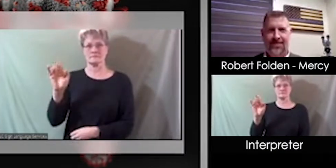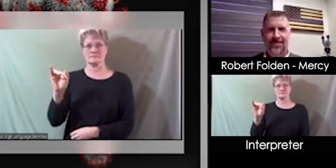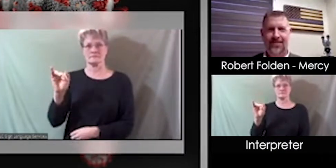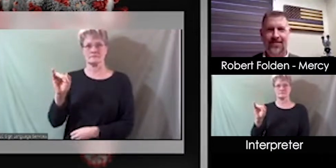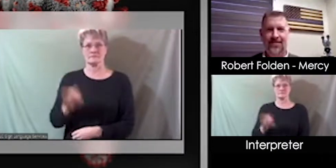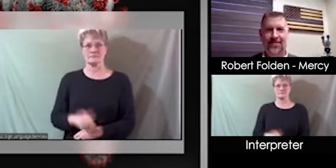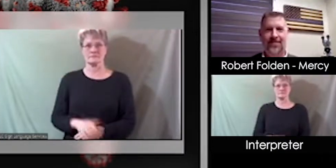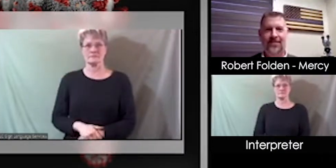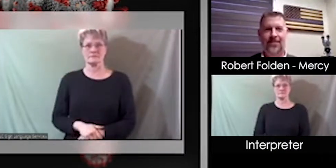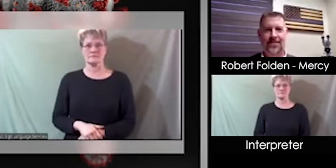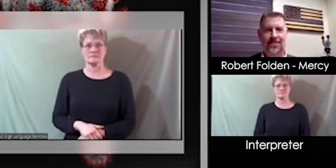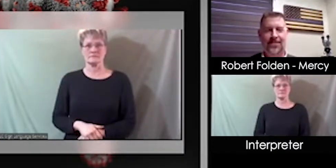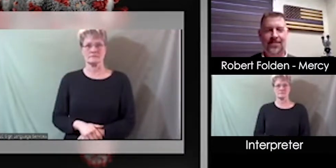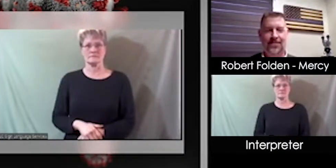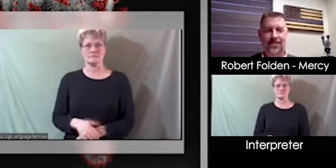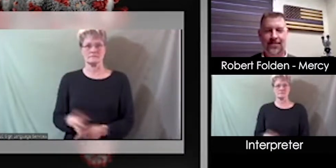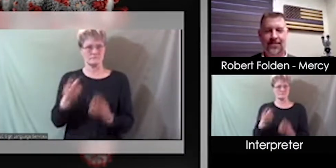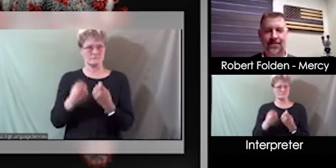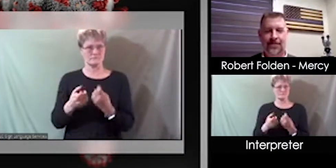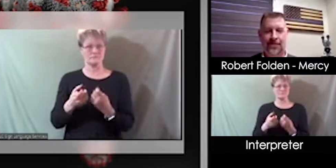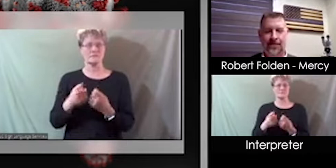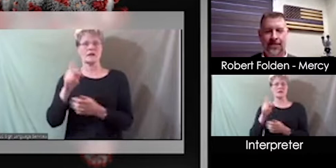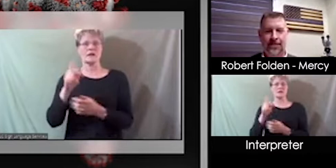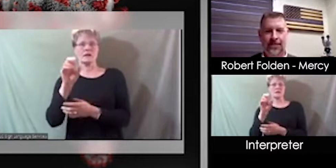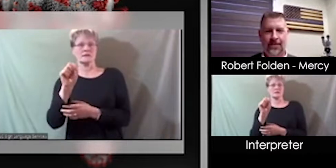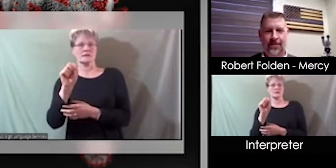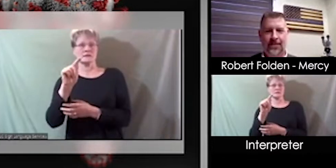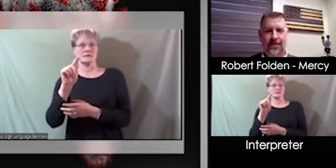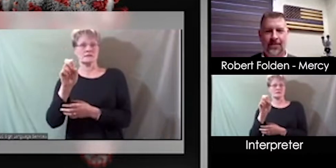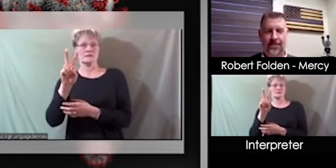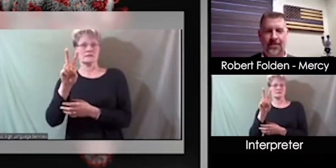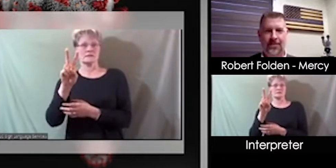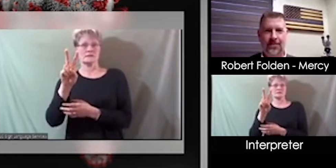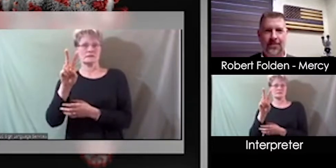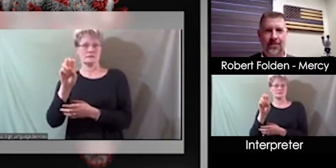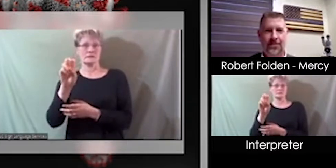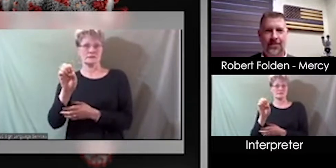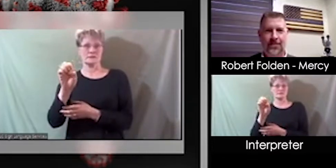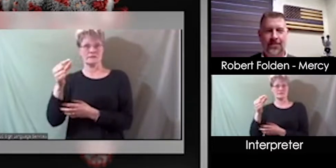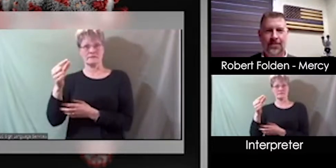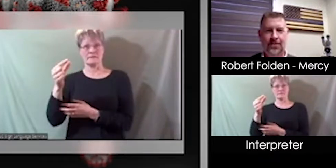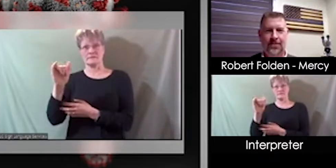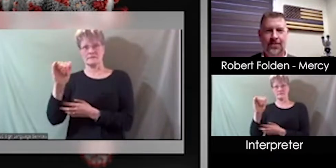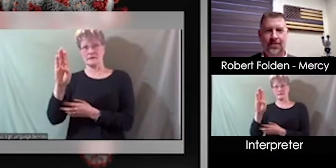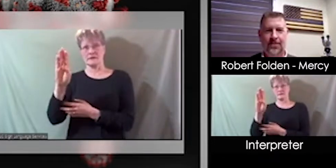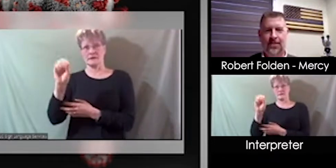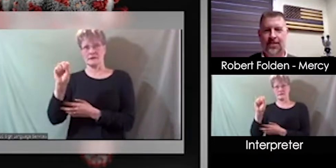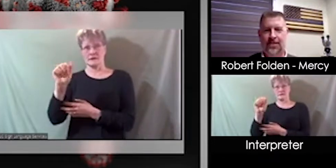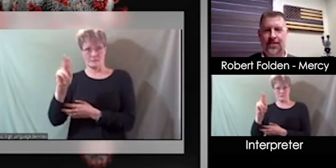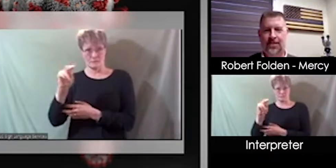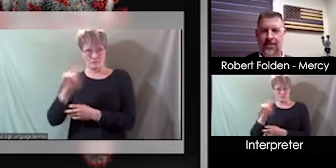Yes, I have a question. Can you hear me? Yes we can, Steve. Could you address the protest that was done out there on